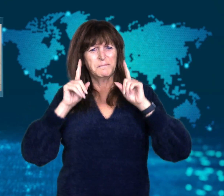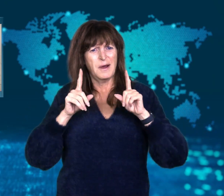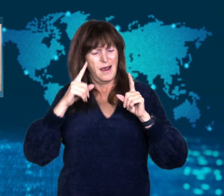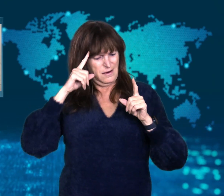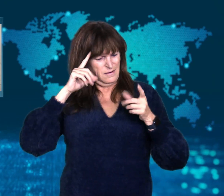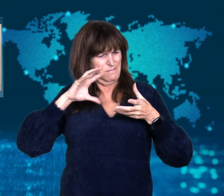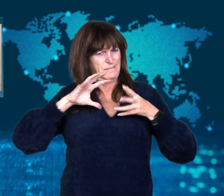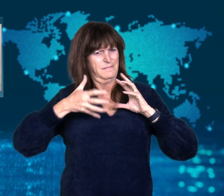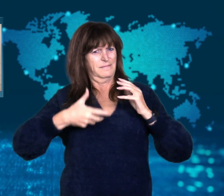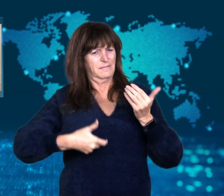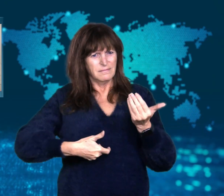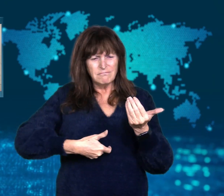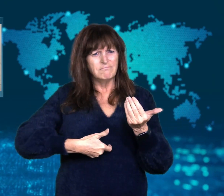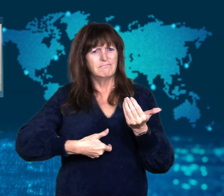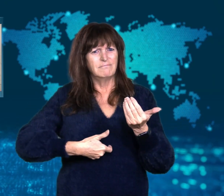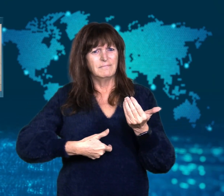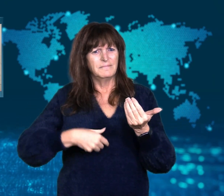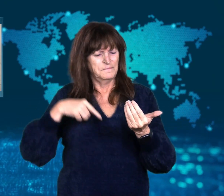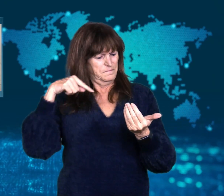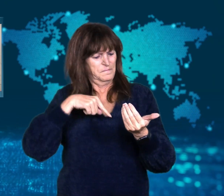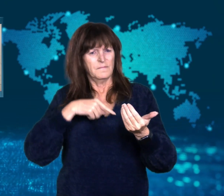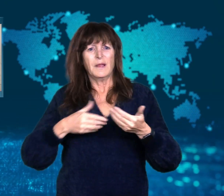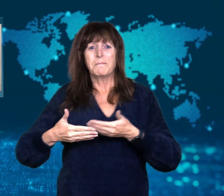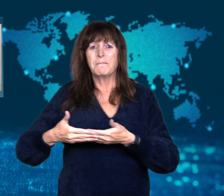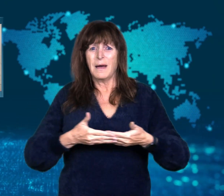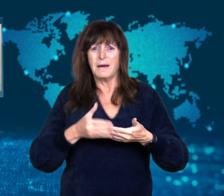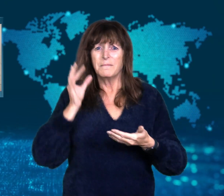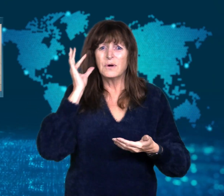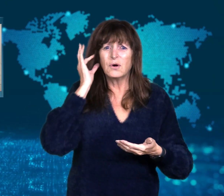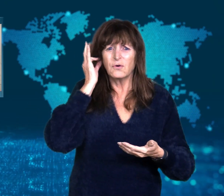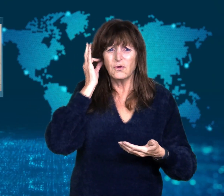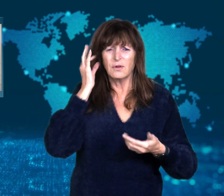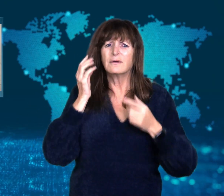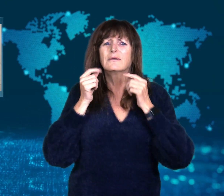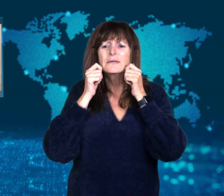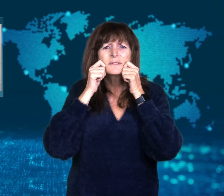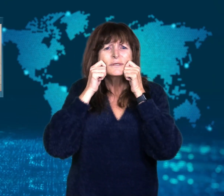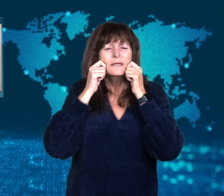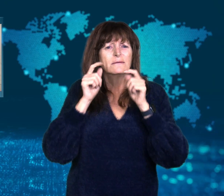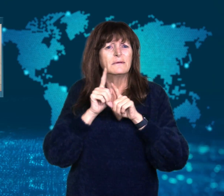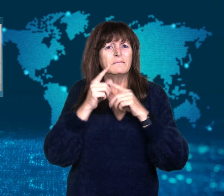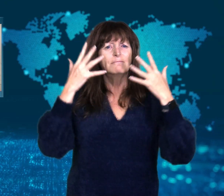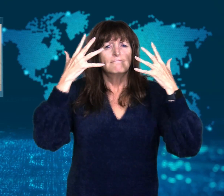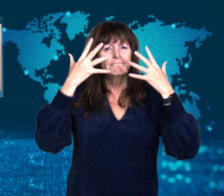Their baby girl had darker skin and jet-black hair,